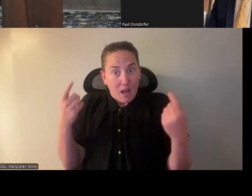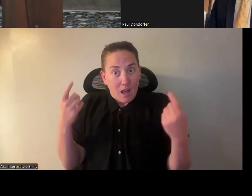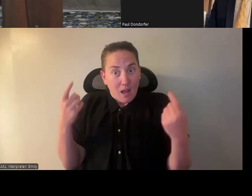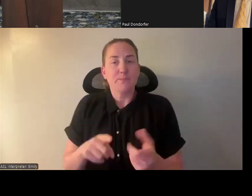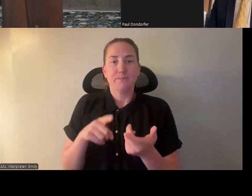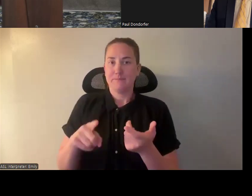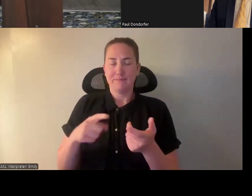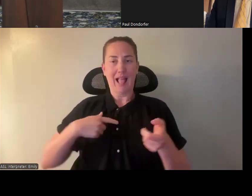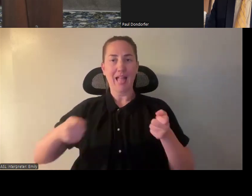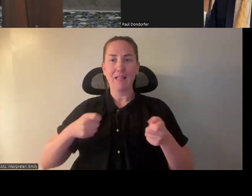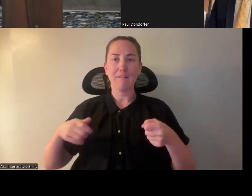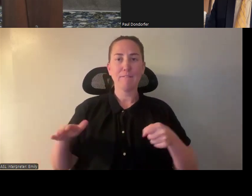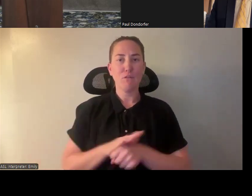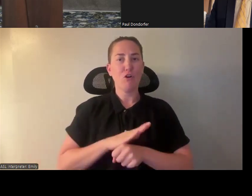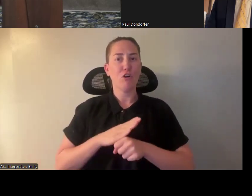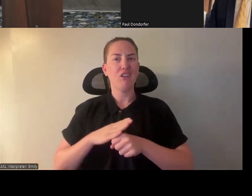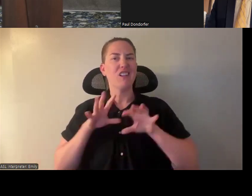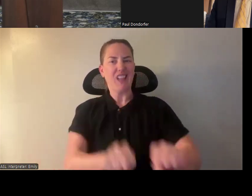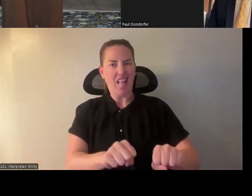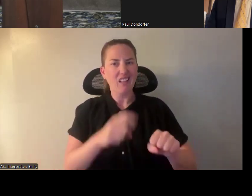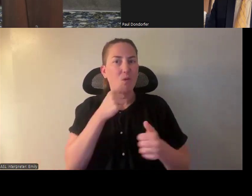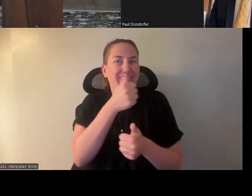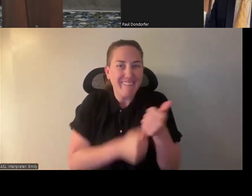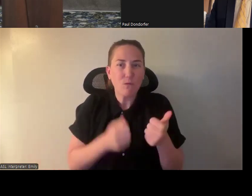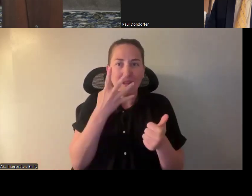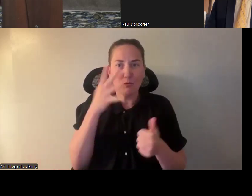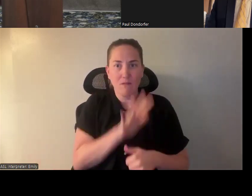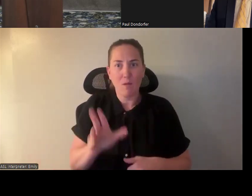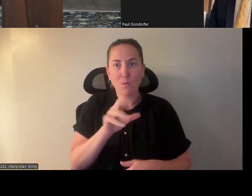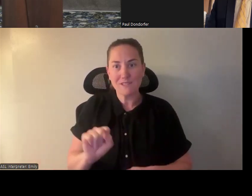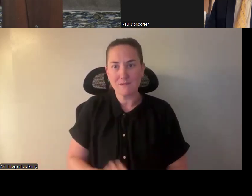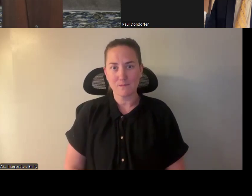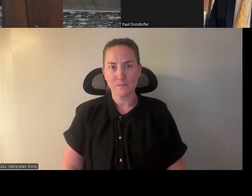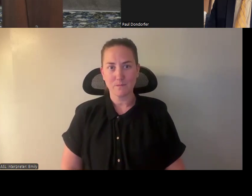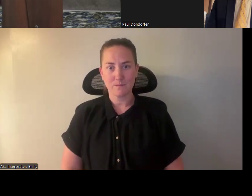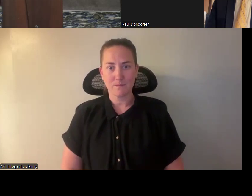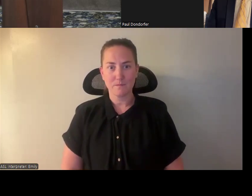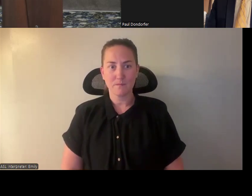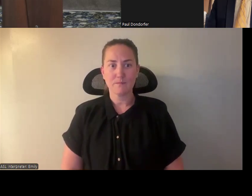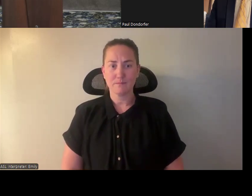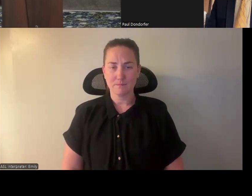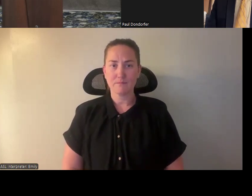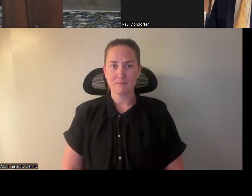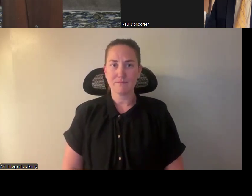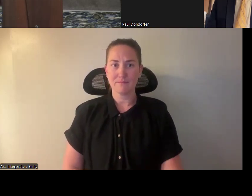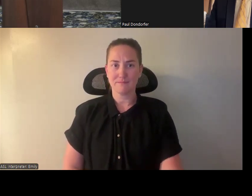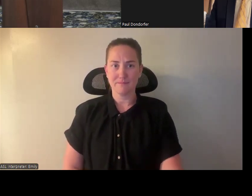handle a full-fledged attack um on every single immigrant in the country working Oh all right So